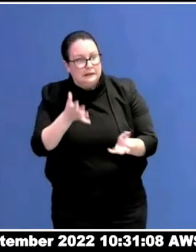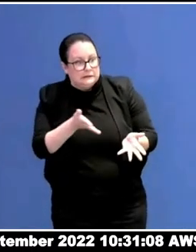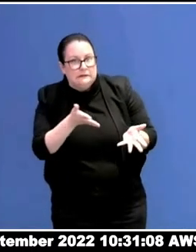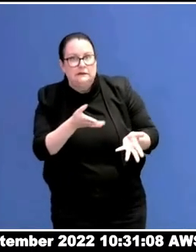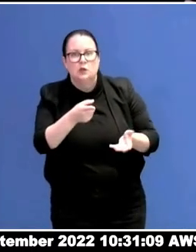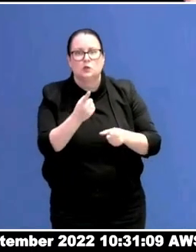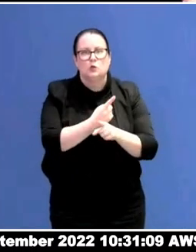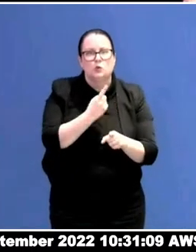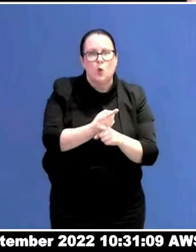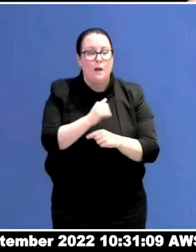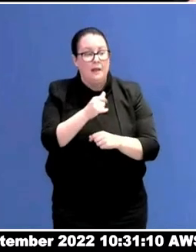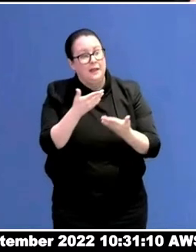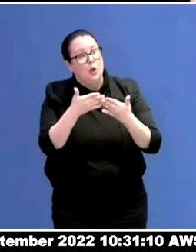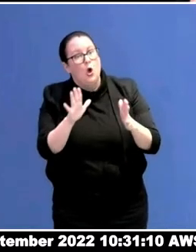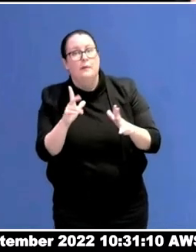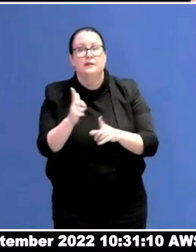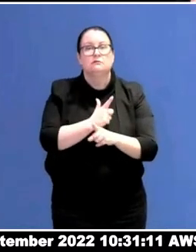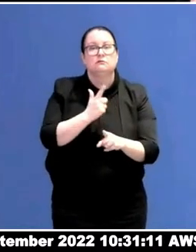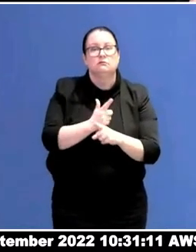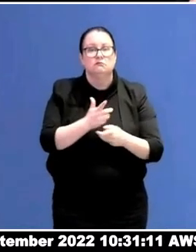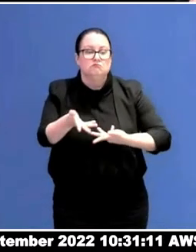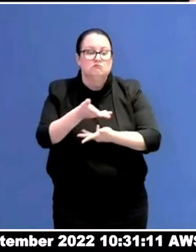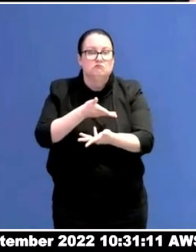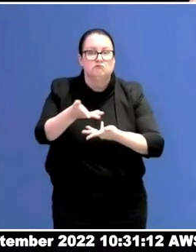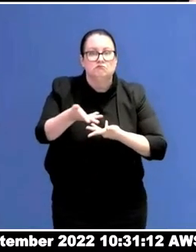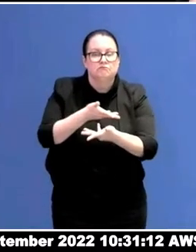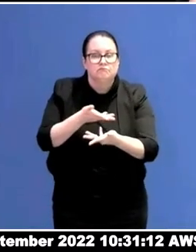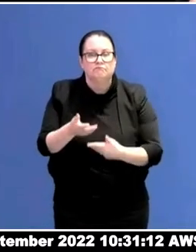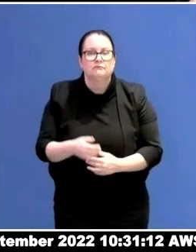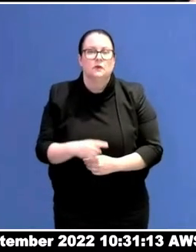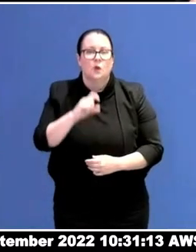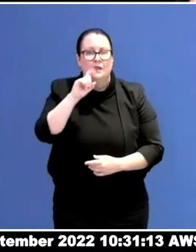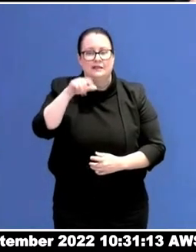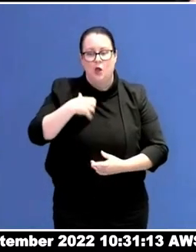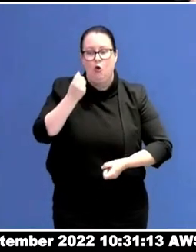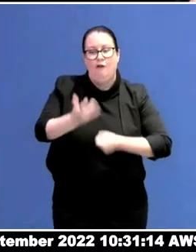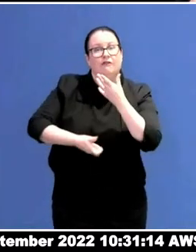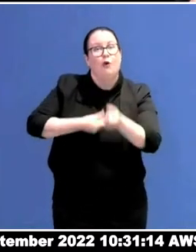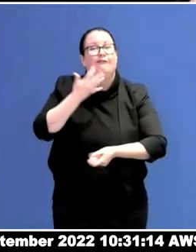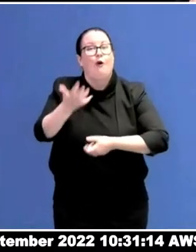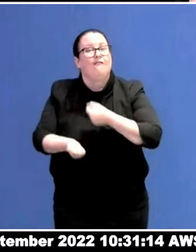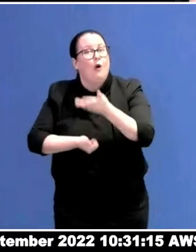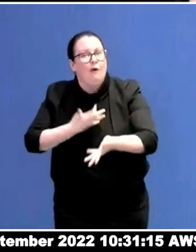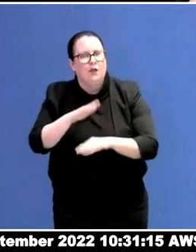up a little bit more and to start sharing, you know, a little of what he was feeling and